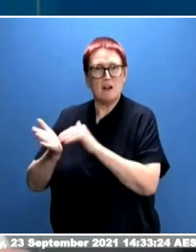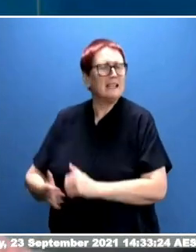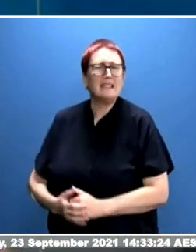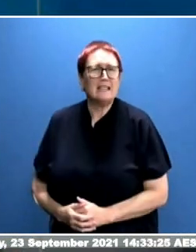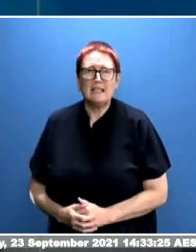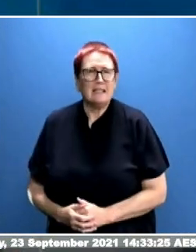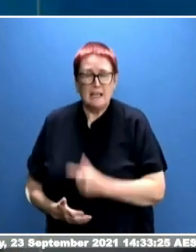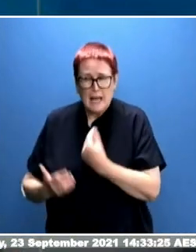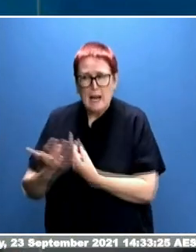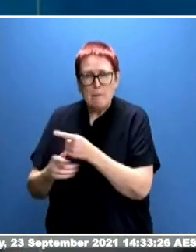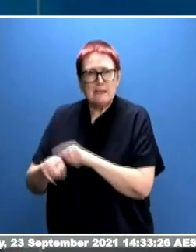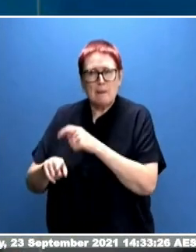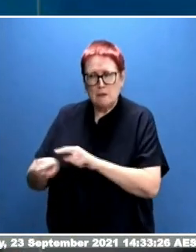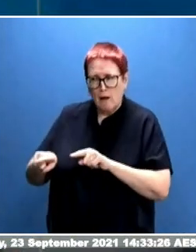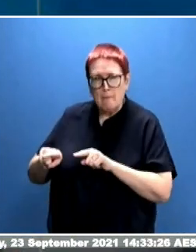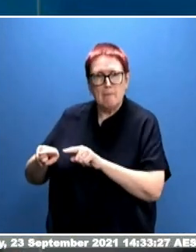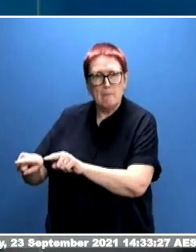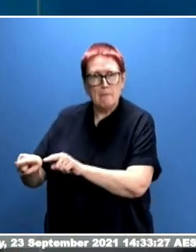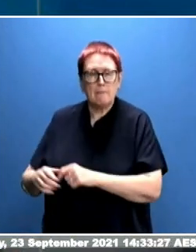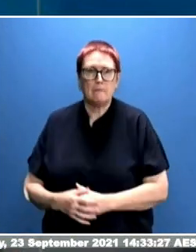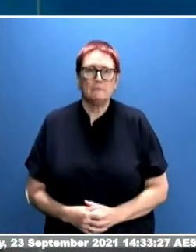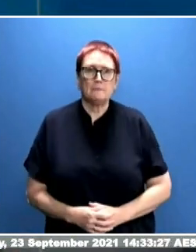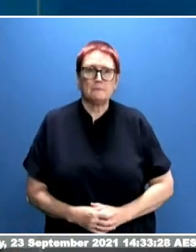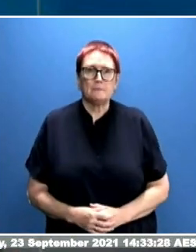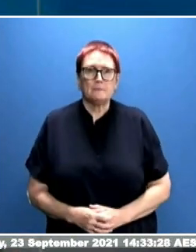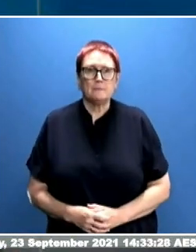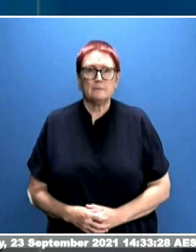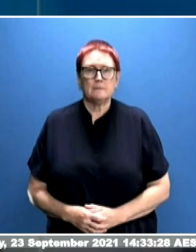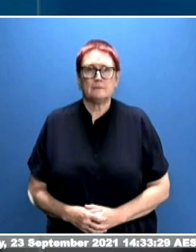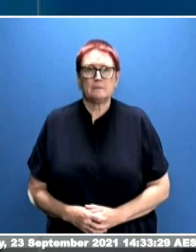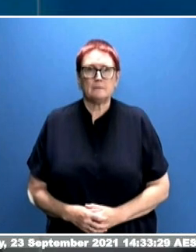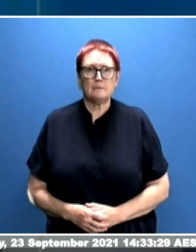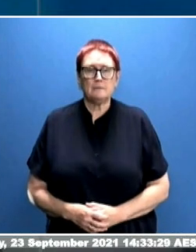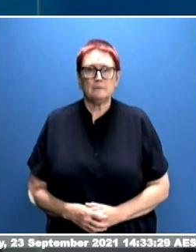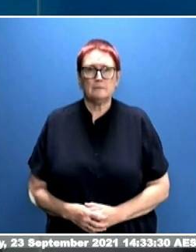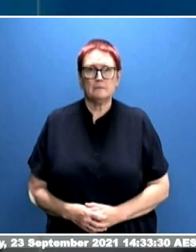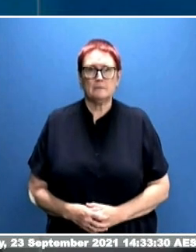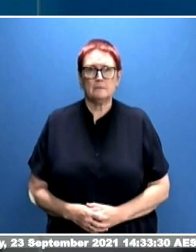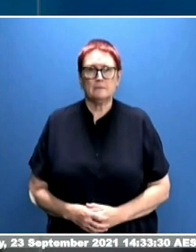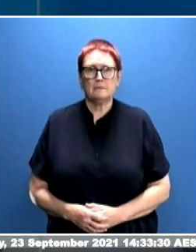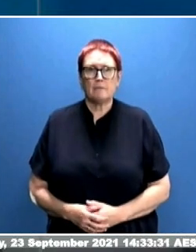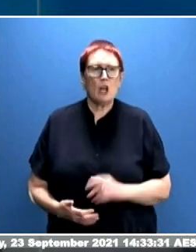So in terms of the type of therapeutic interventions, it's the